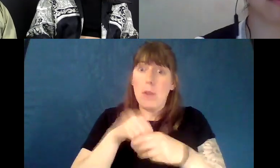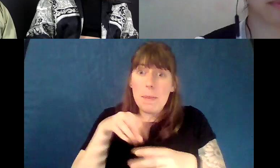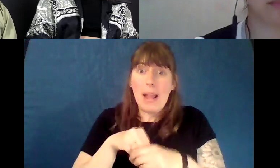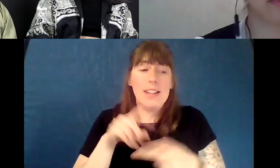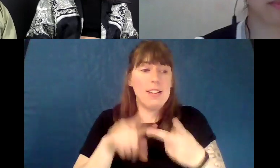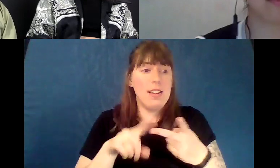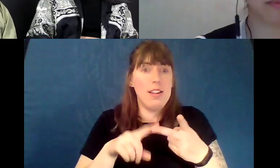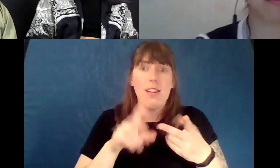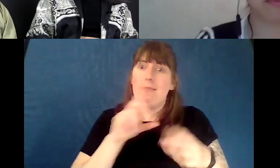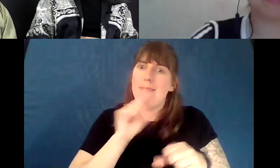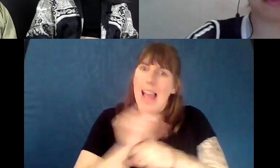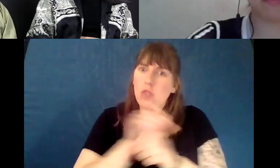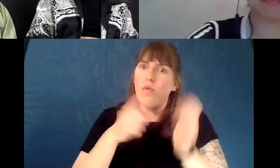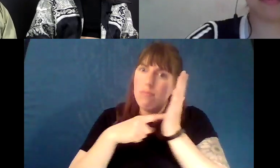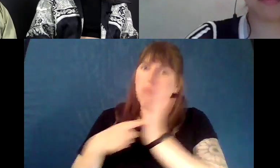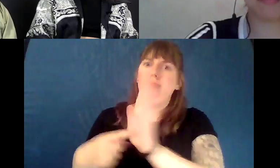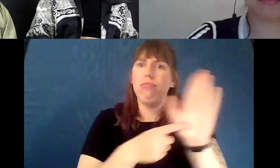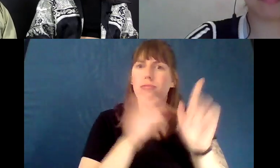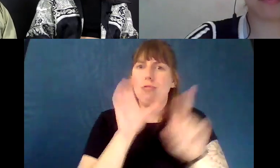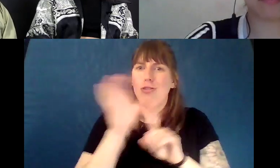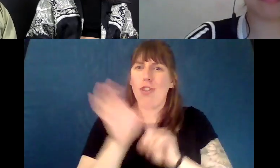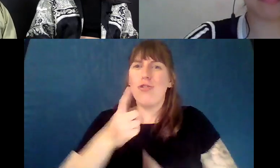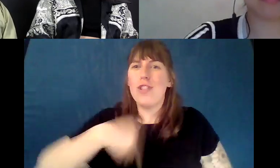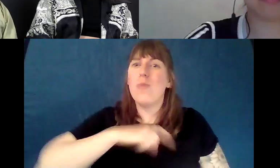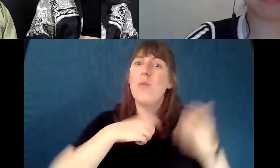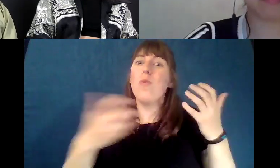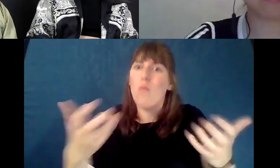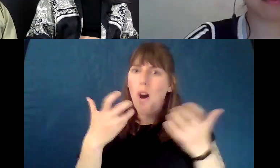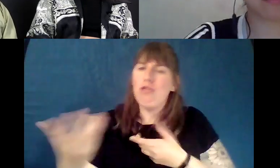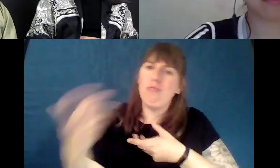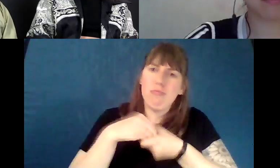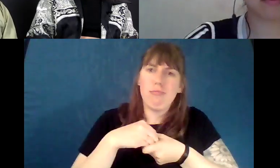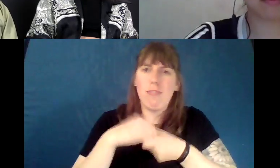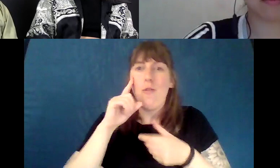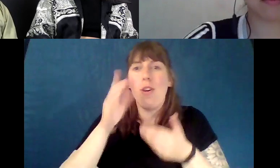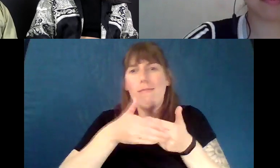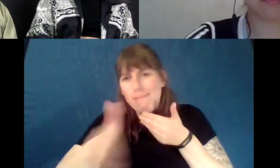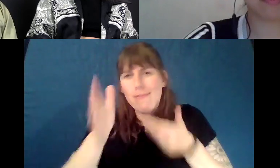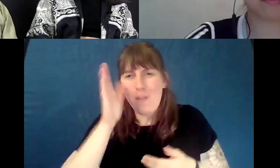in producing a culture that we all want to live in, in the future. And, you know, with Kiran,